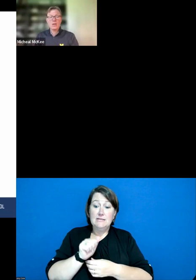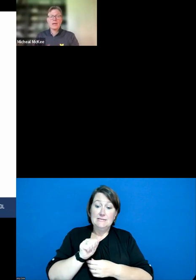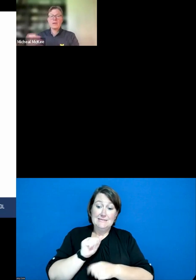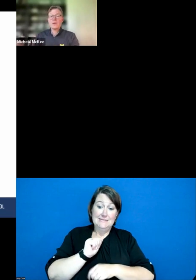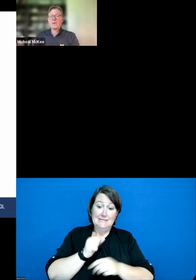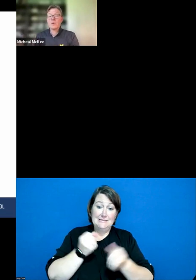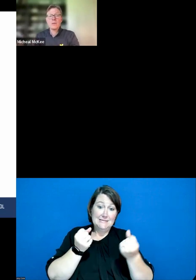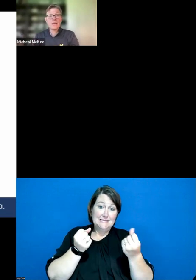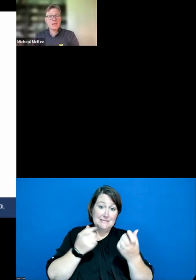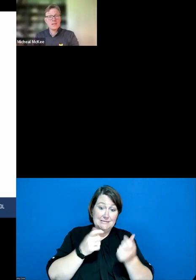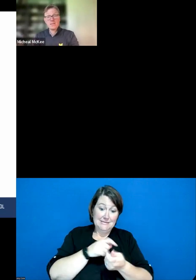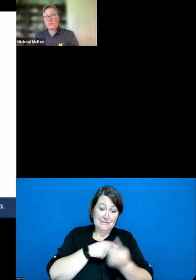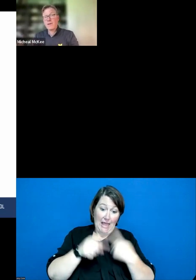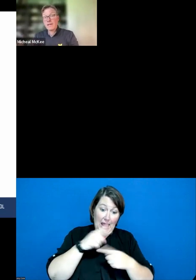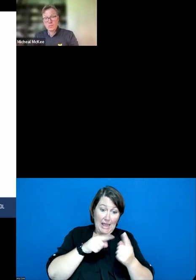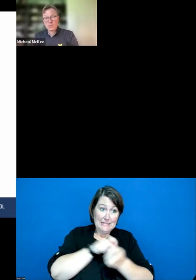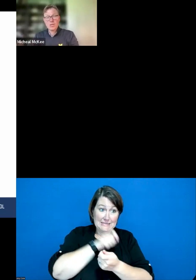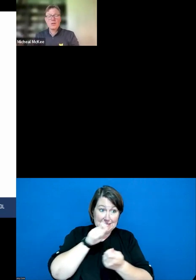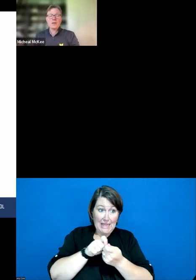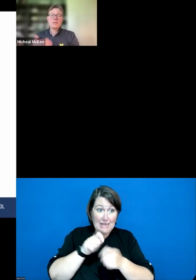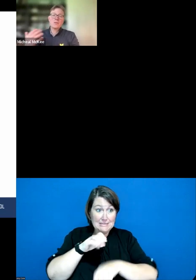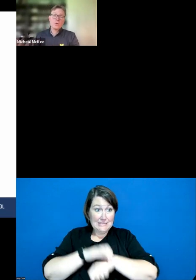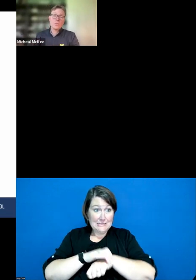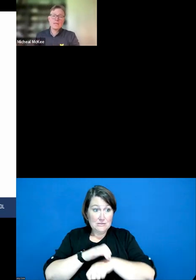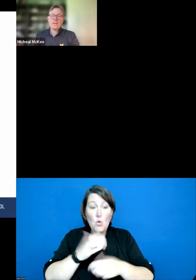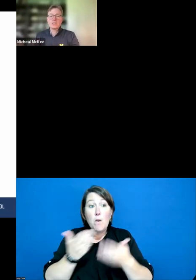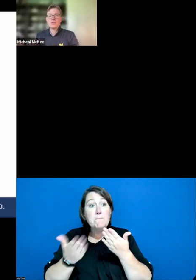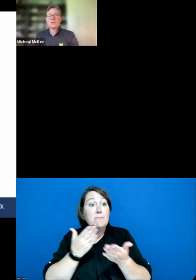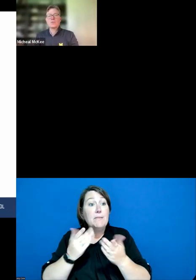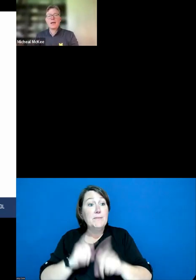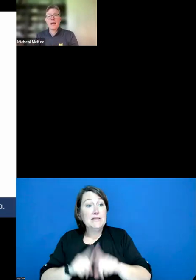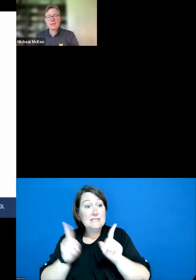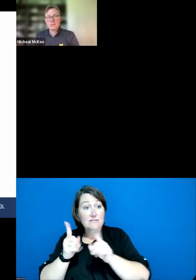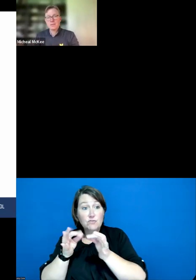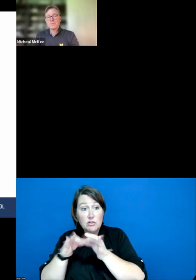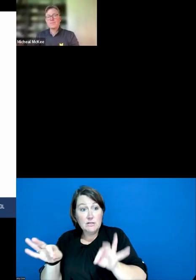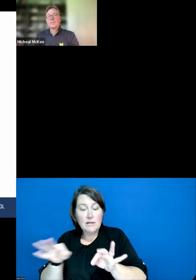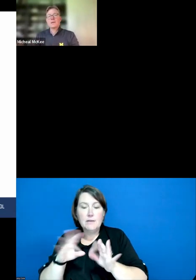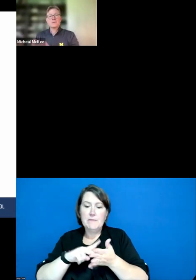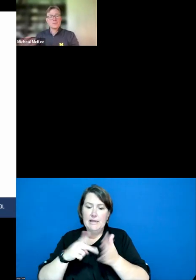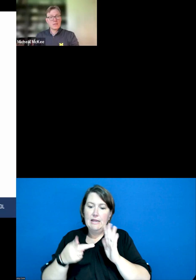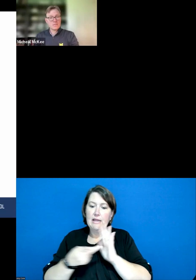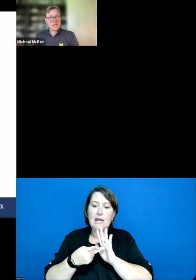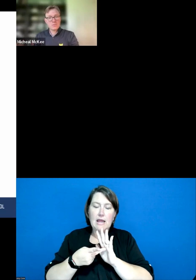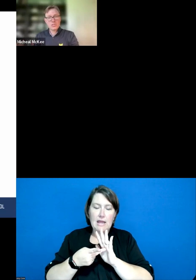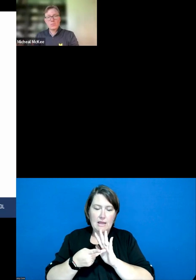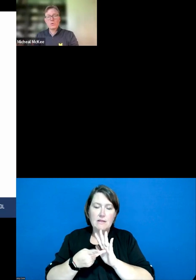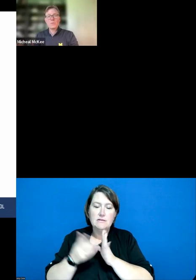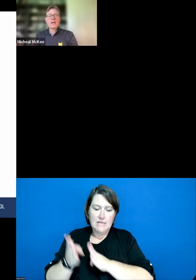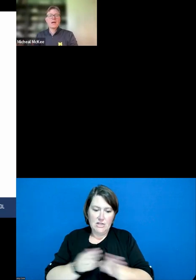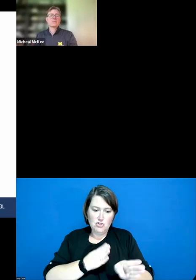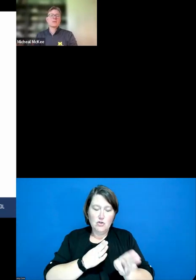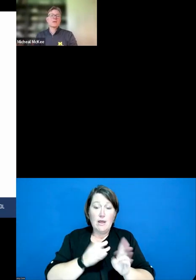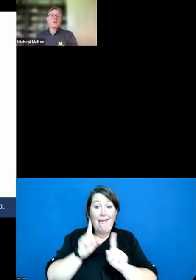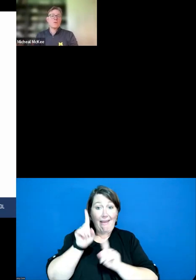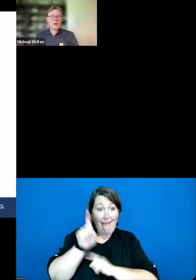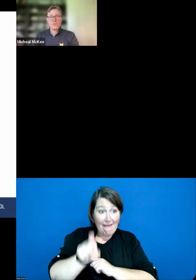It can also be in a different language. And so be intentional outcome. Sometimes captioning will be out or